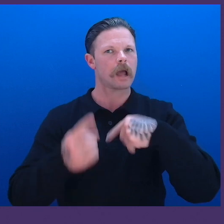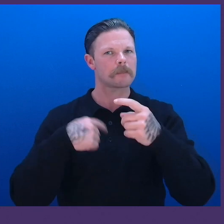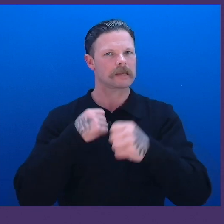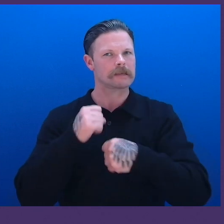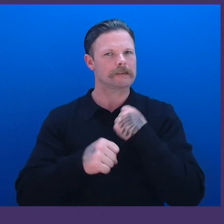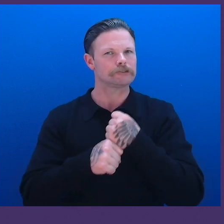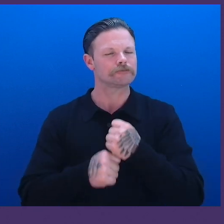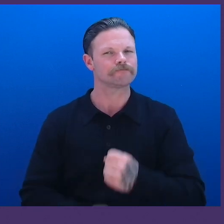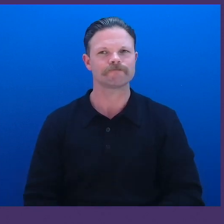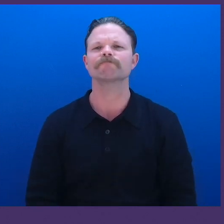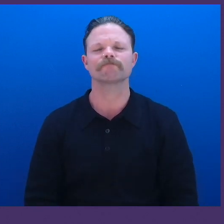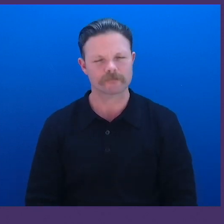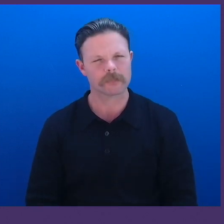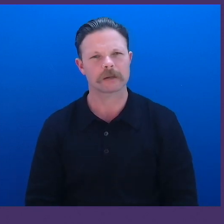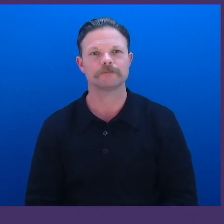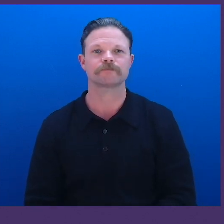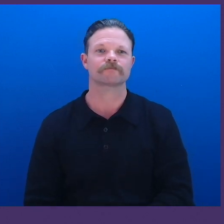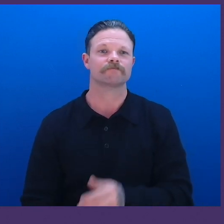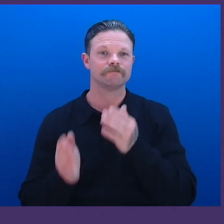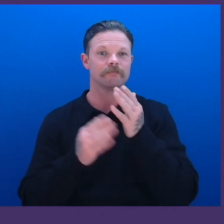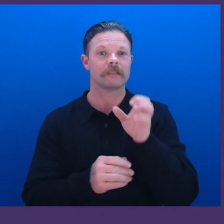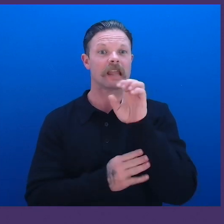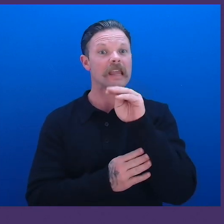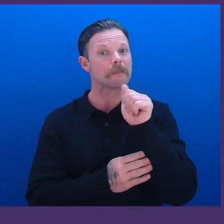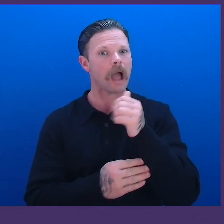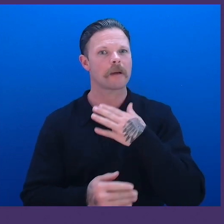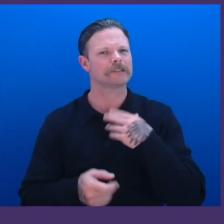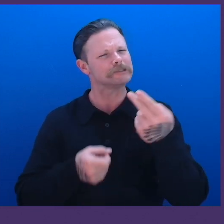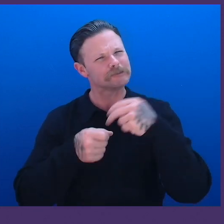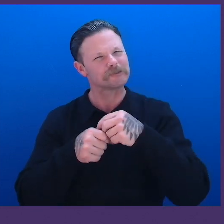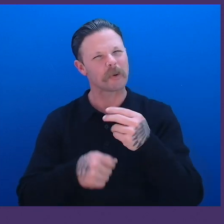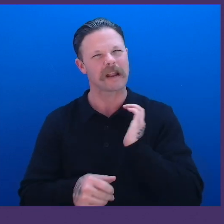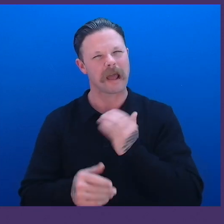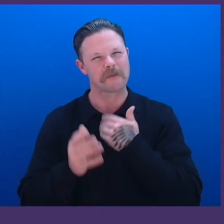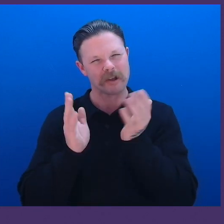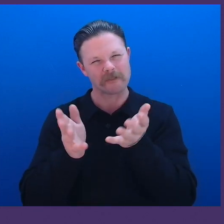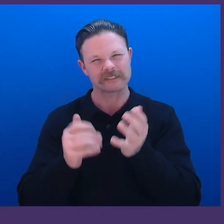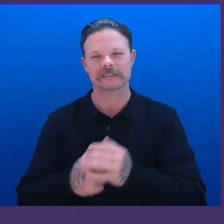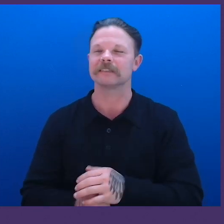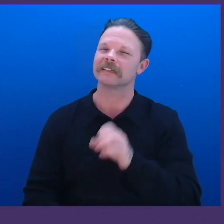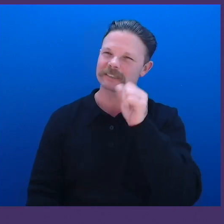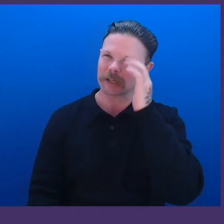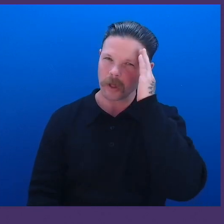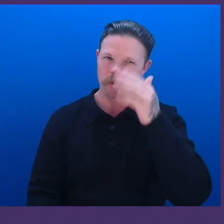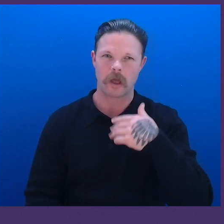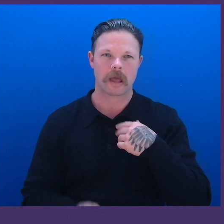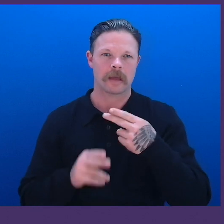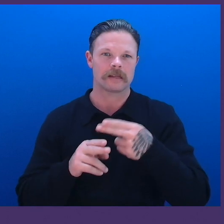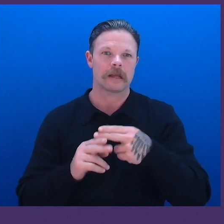Imma, please join our conversation. Inmaculada Placencia Porrero: Yes, hello. My name is Imma Placencia.